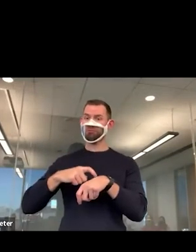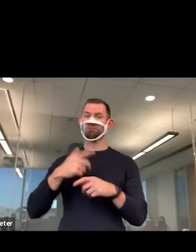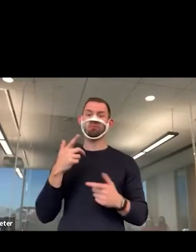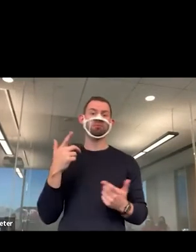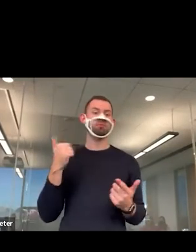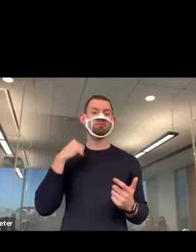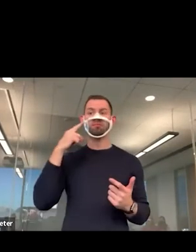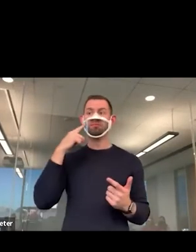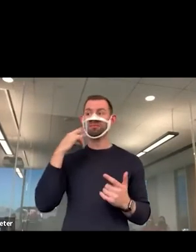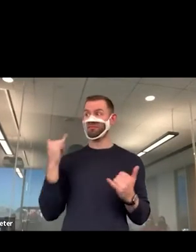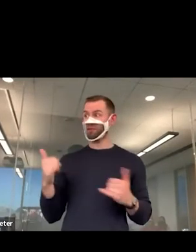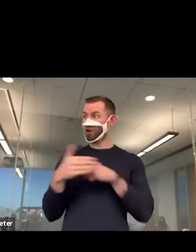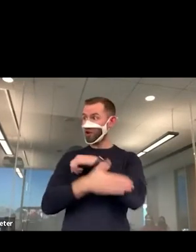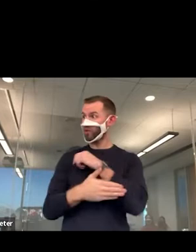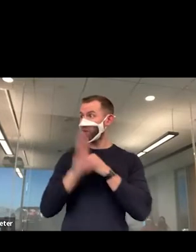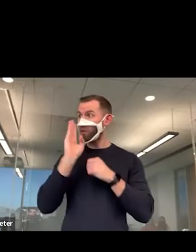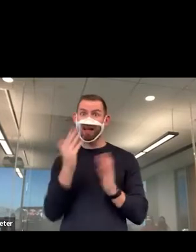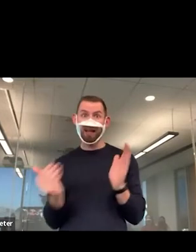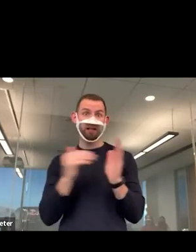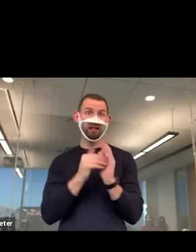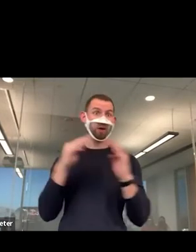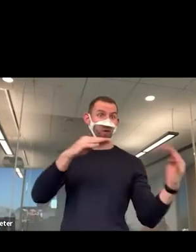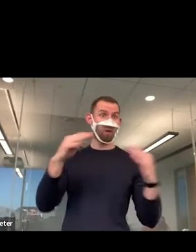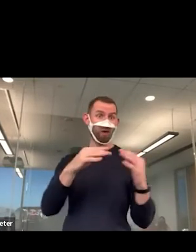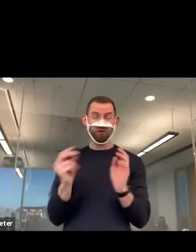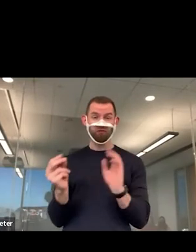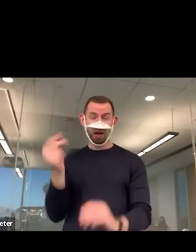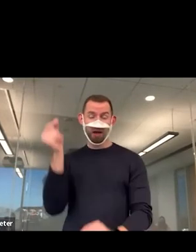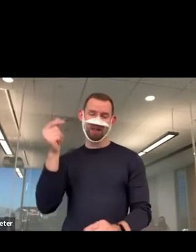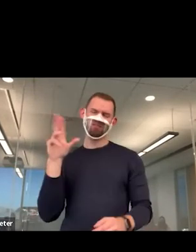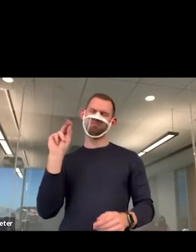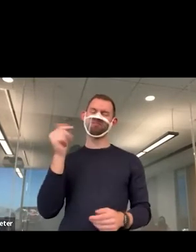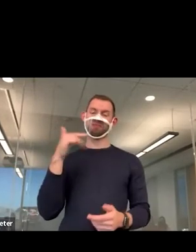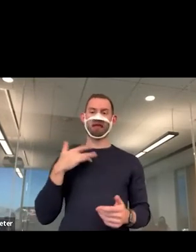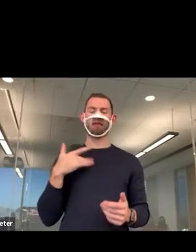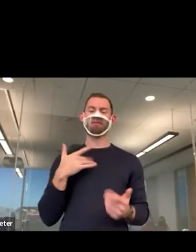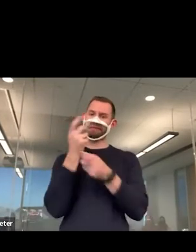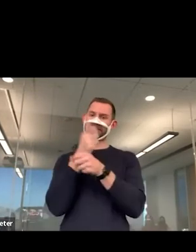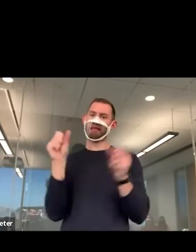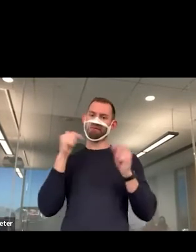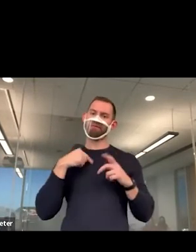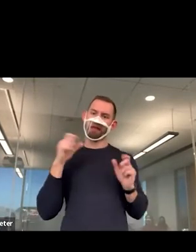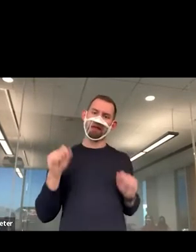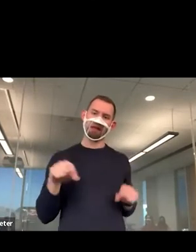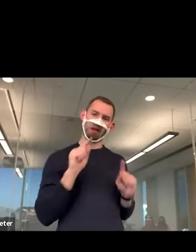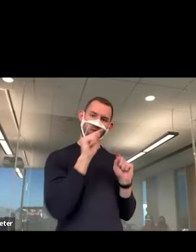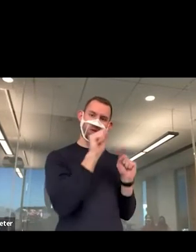will be a safe peace time for me to go in the military and earn the gi bill and the gi bill